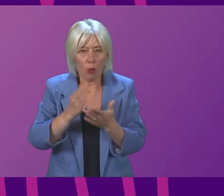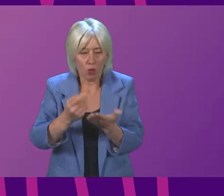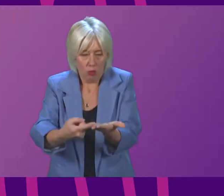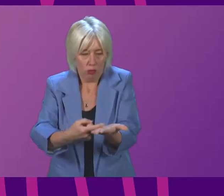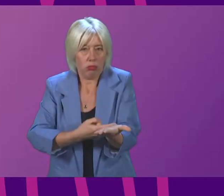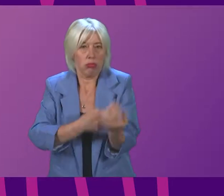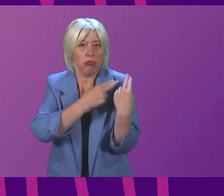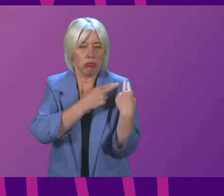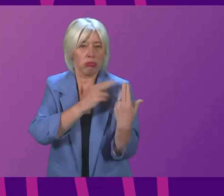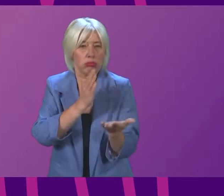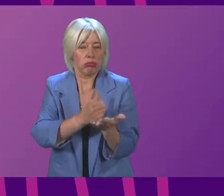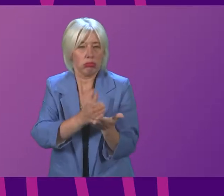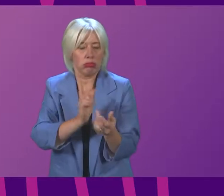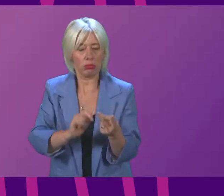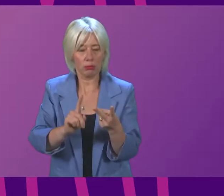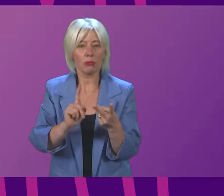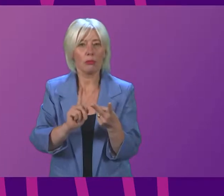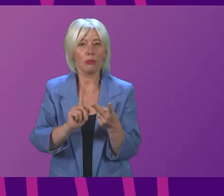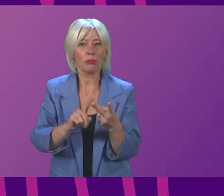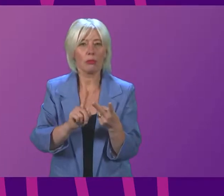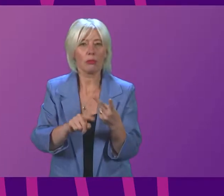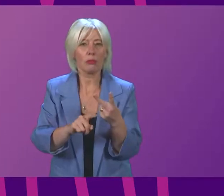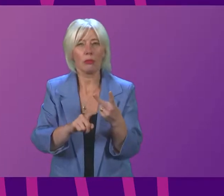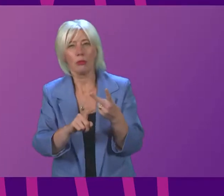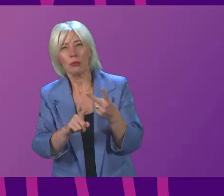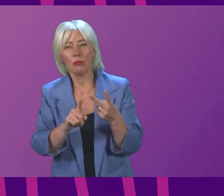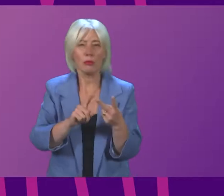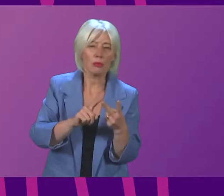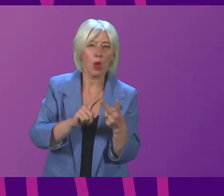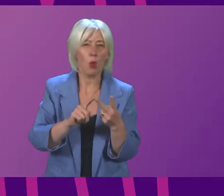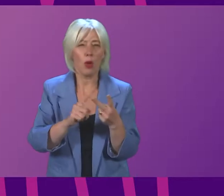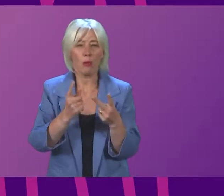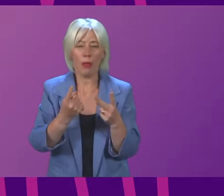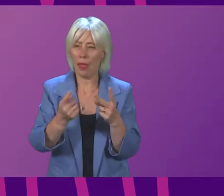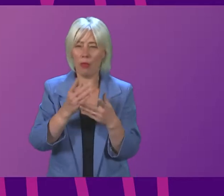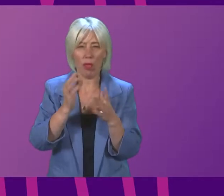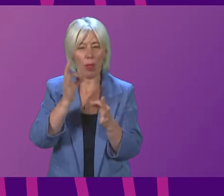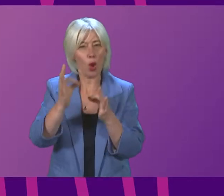My second point is a slightly more constrained one, which is that the inquiry is required by law